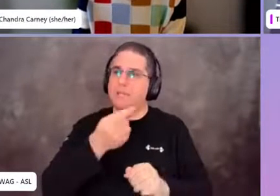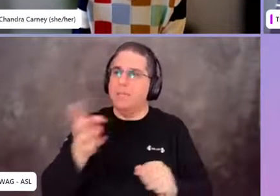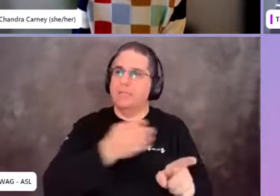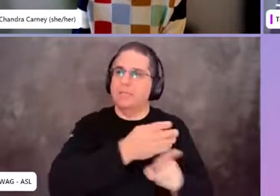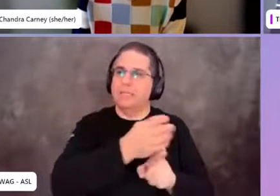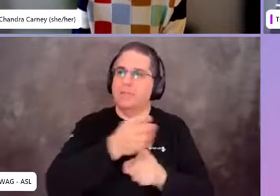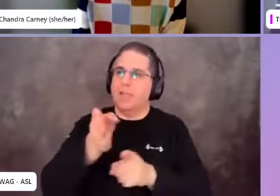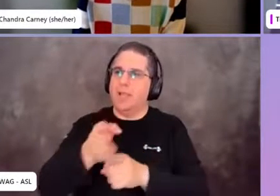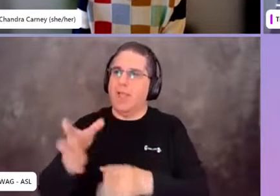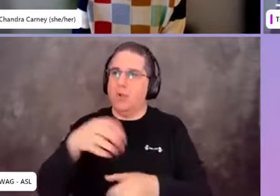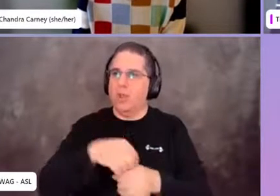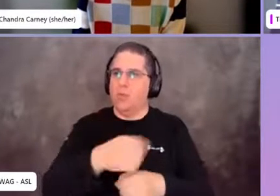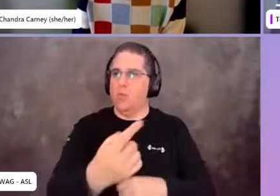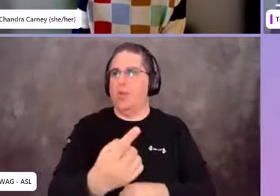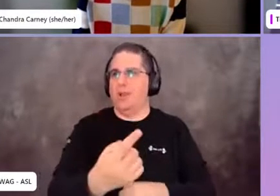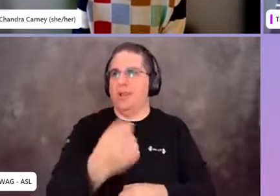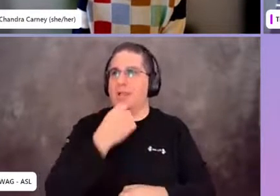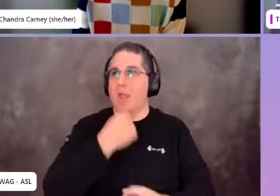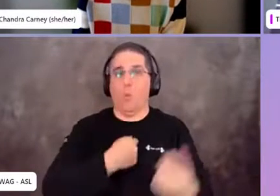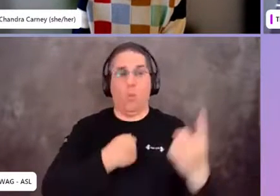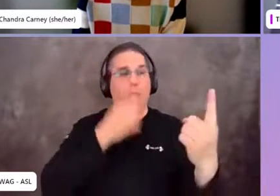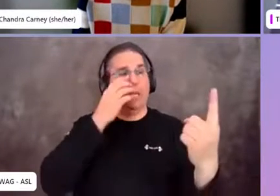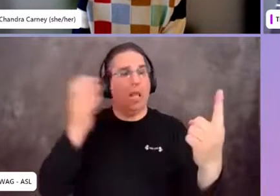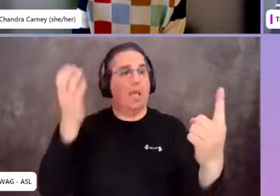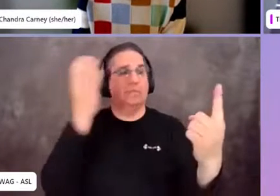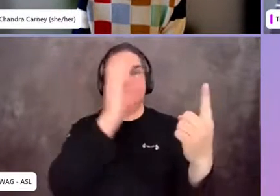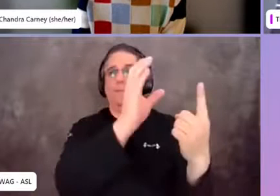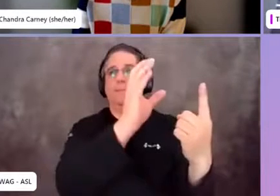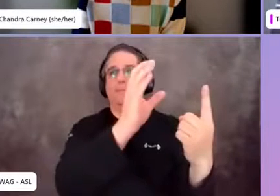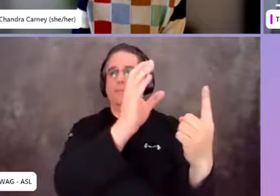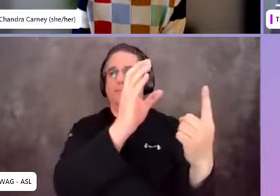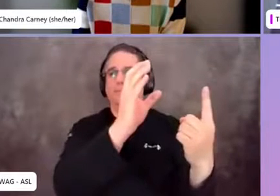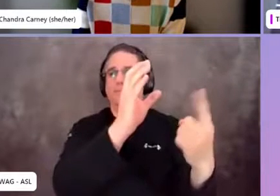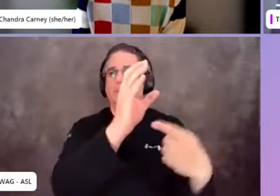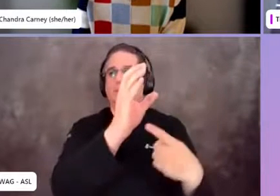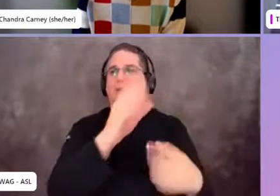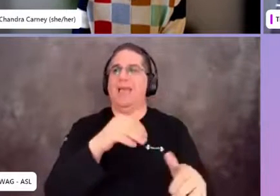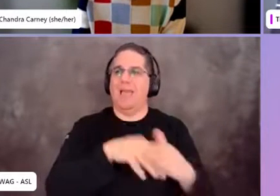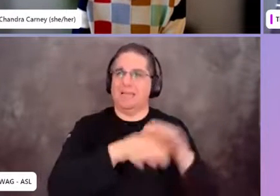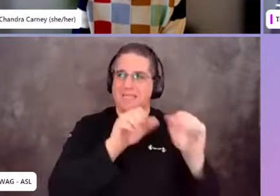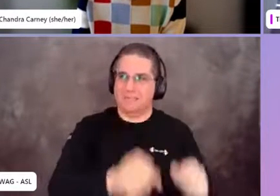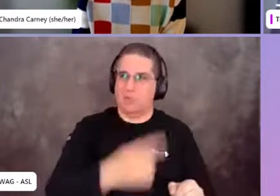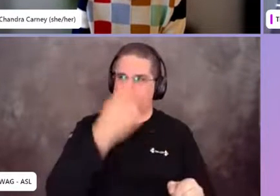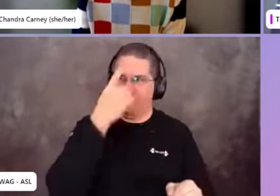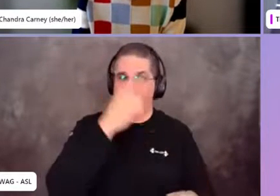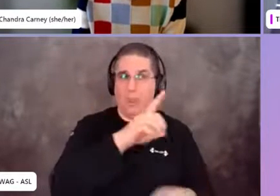the same with accessibility. On the other hand, accessibility on my eyes it's a multidisciplinary thing.